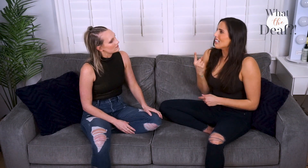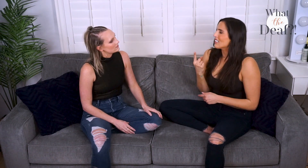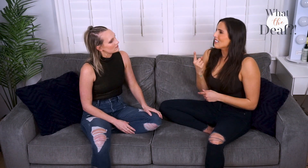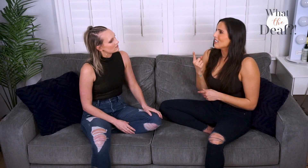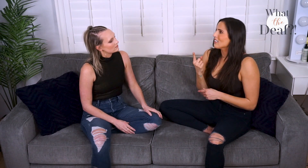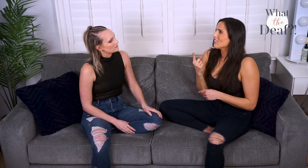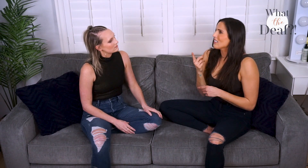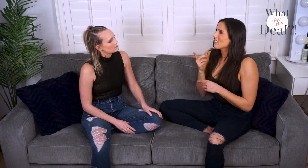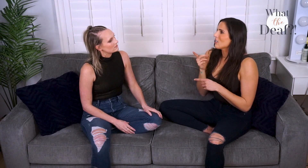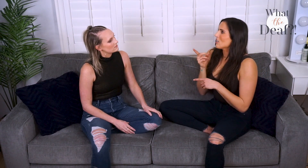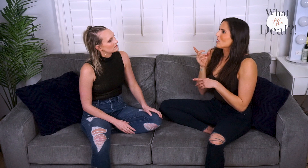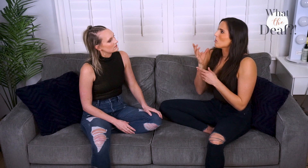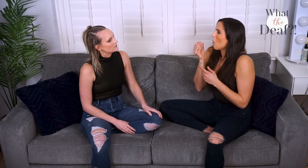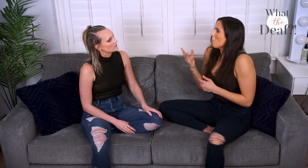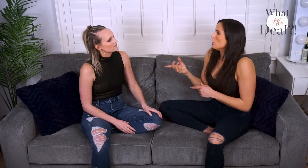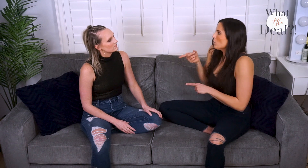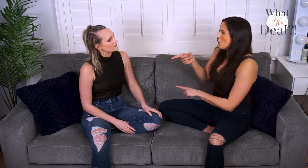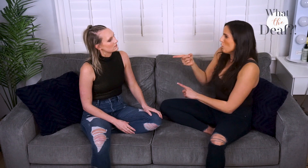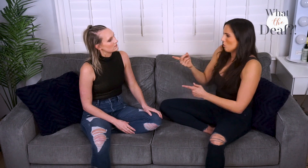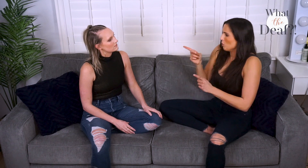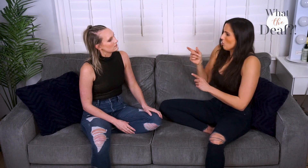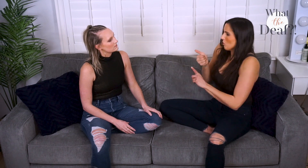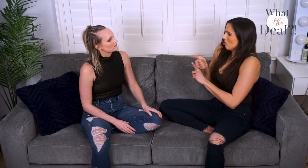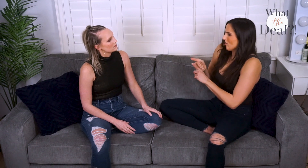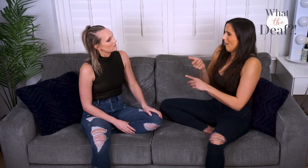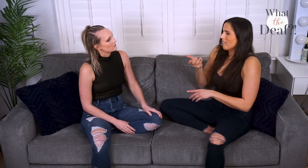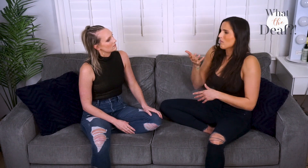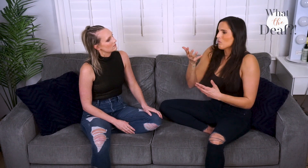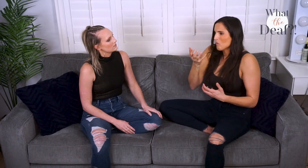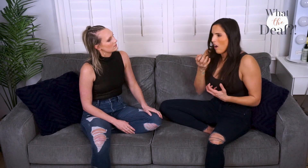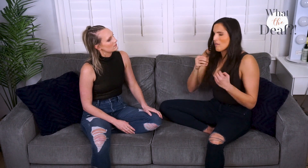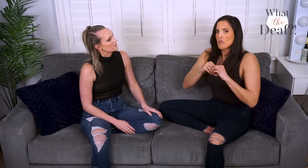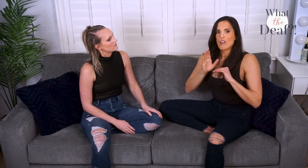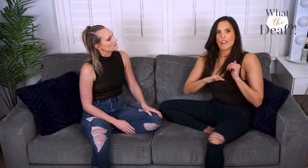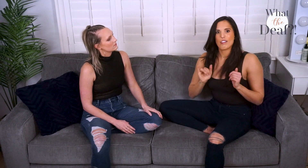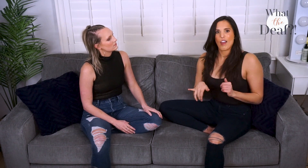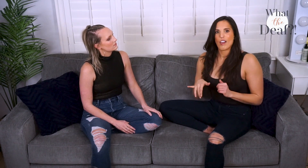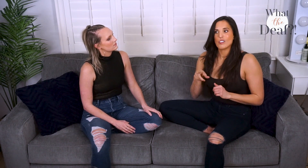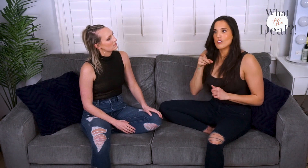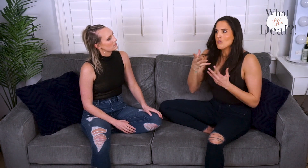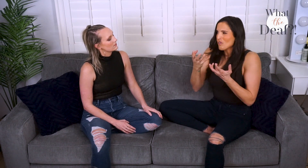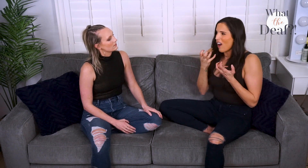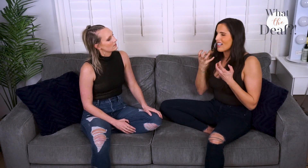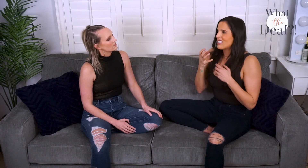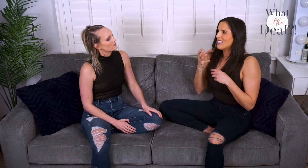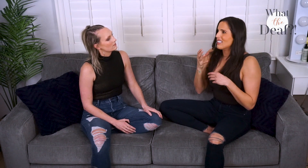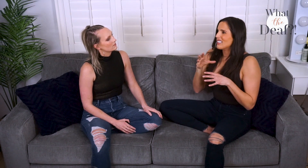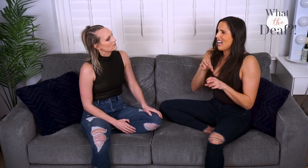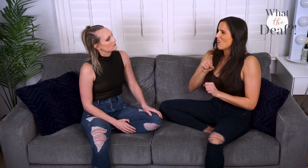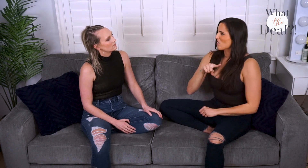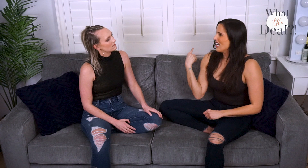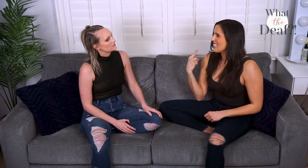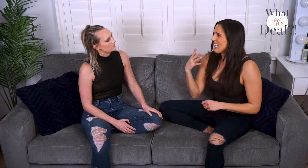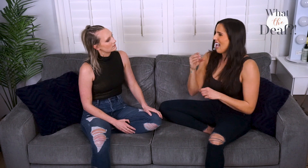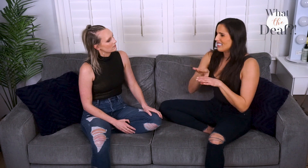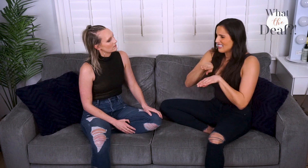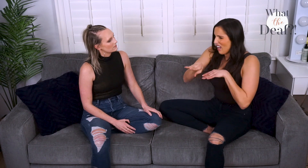But something told you within yourself, that you wanted more than that, you wanted to take a risk,